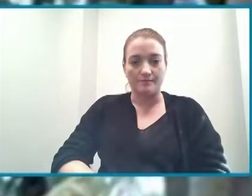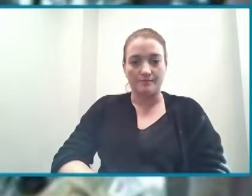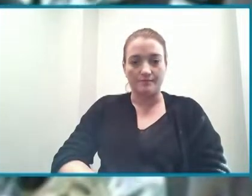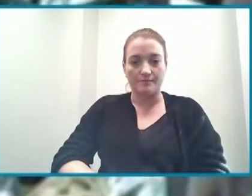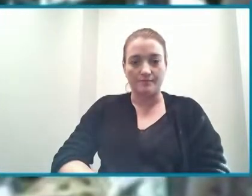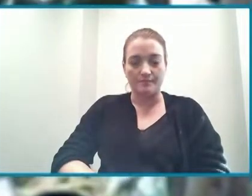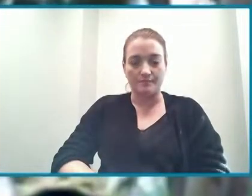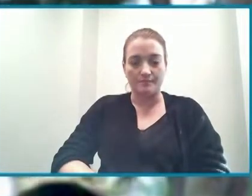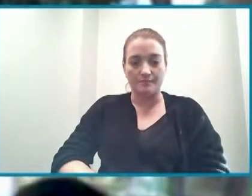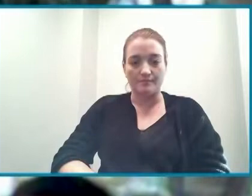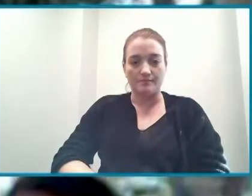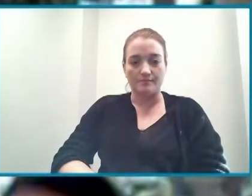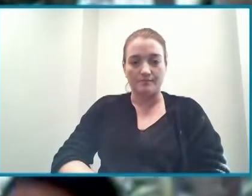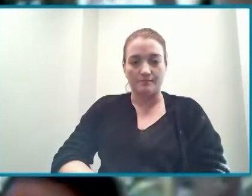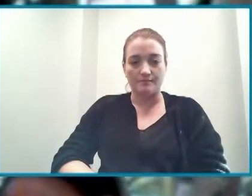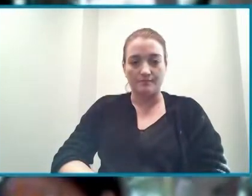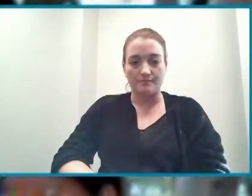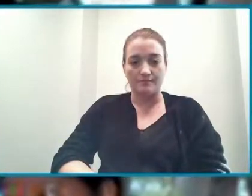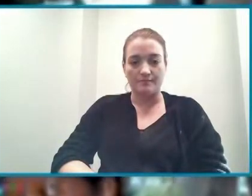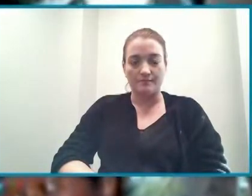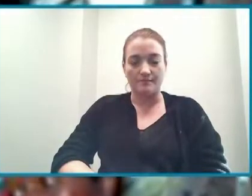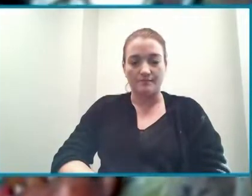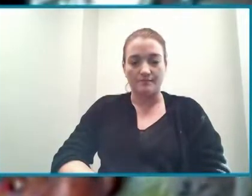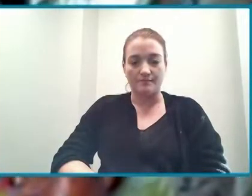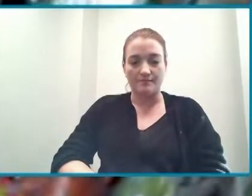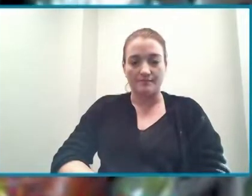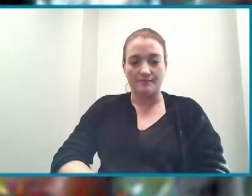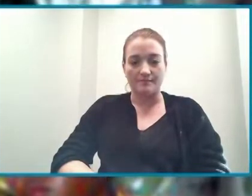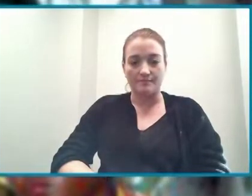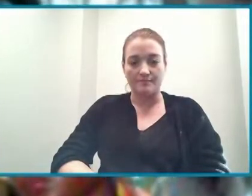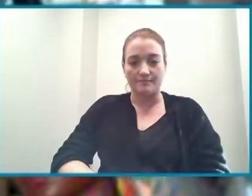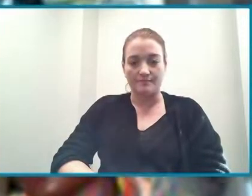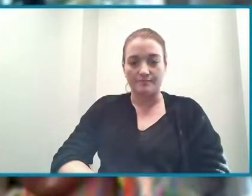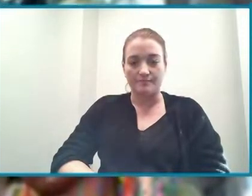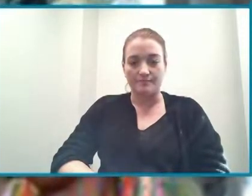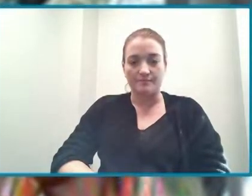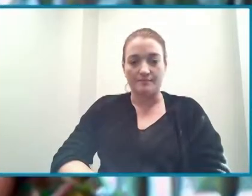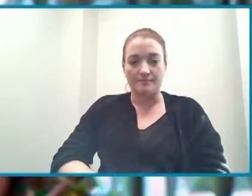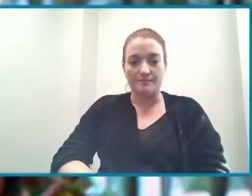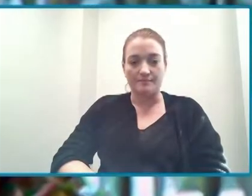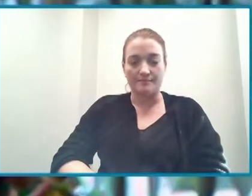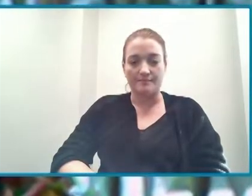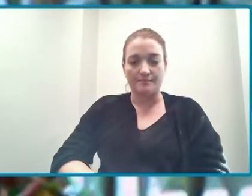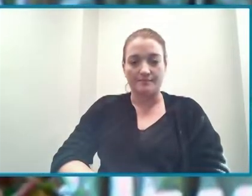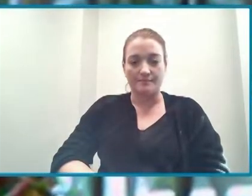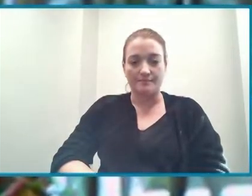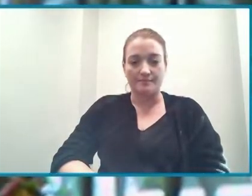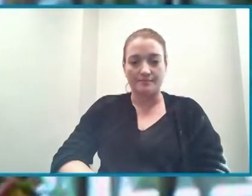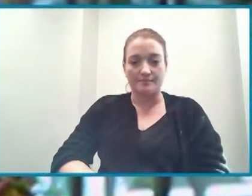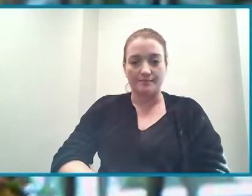But that Pingelapese Warrior Stick dance almost came out the number one most of the time.